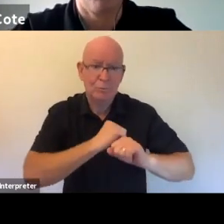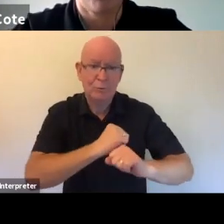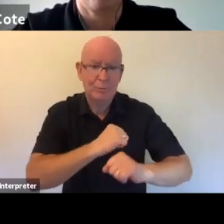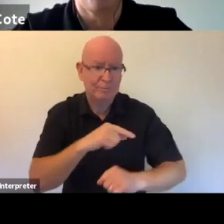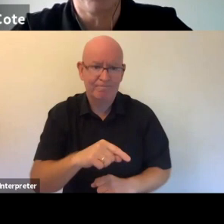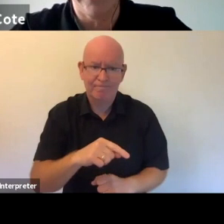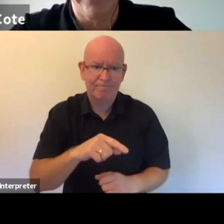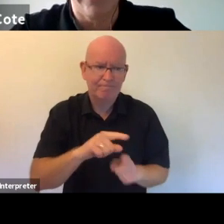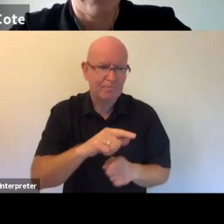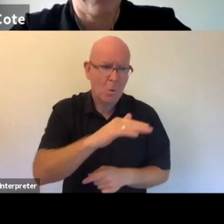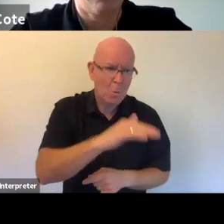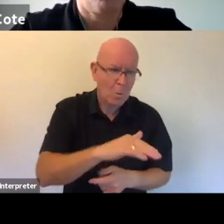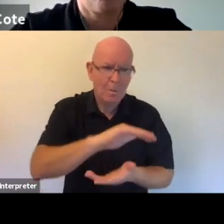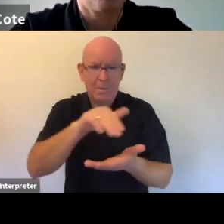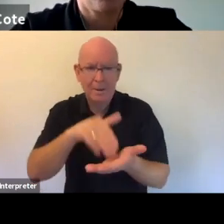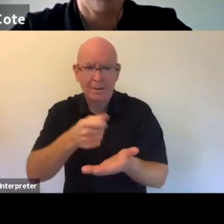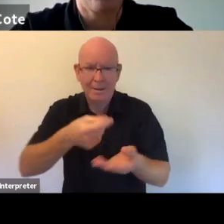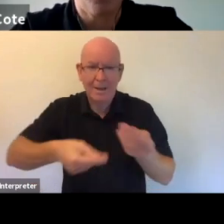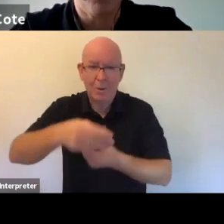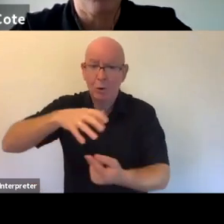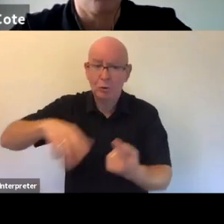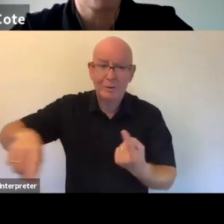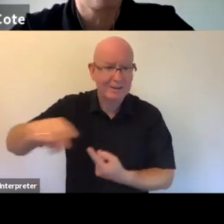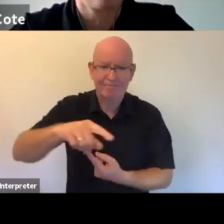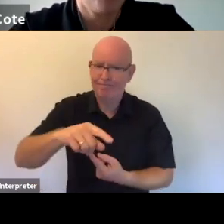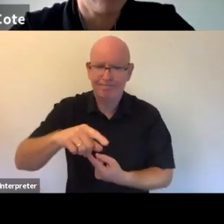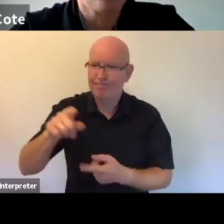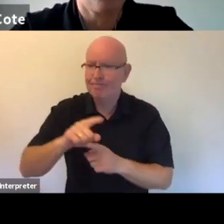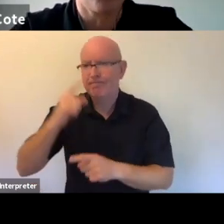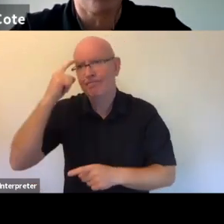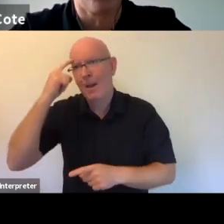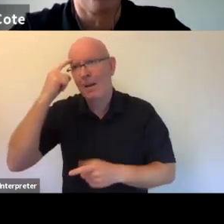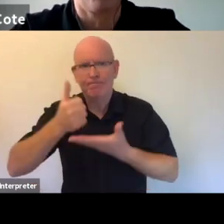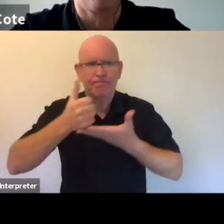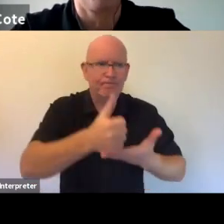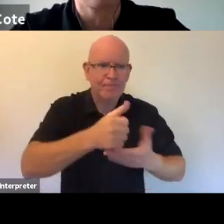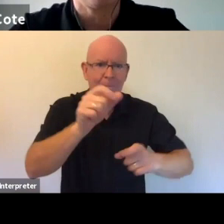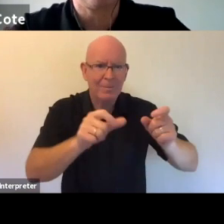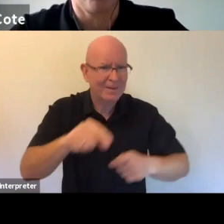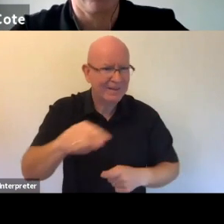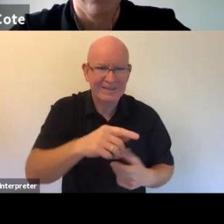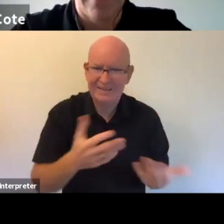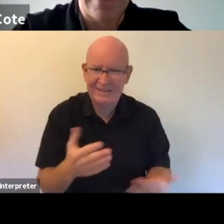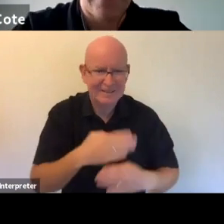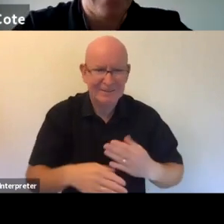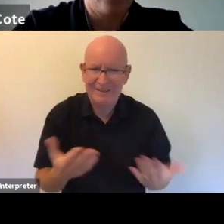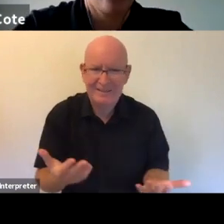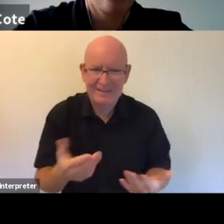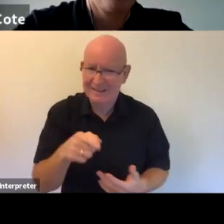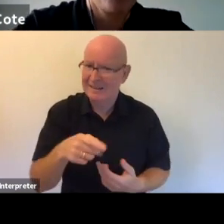They can quickly provide top-up which will support persons with disabilities, as well as, their households,